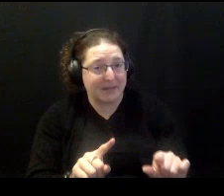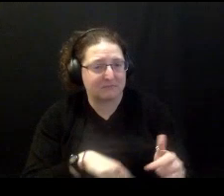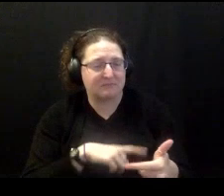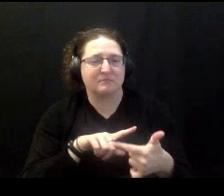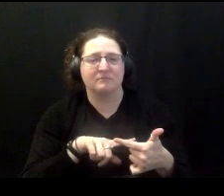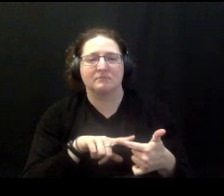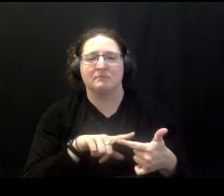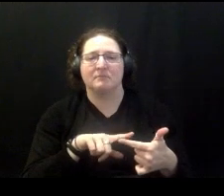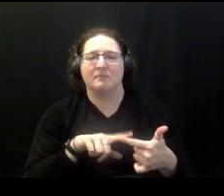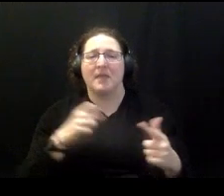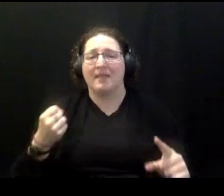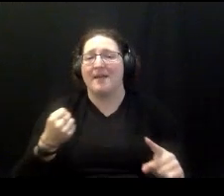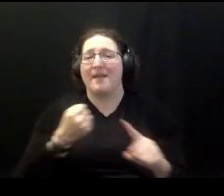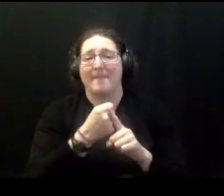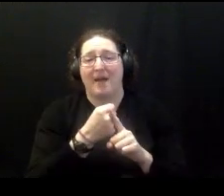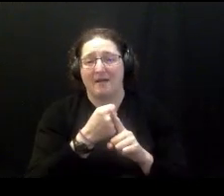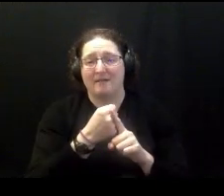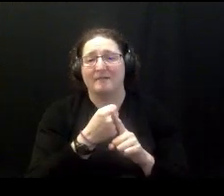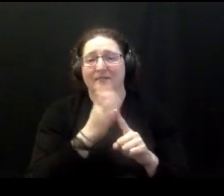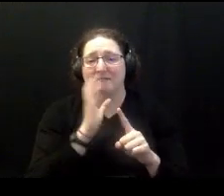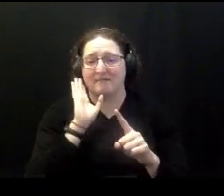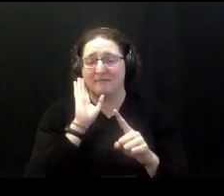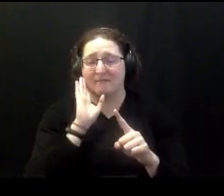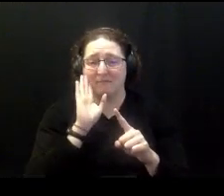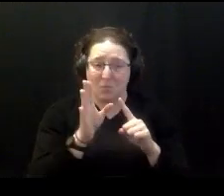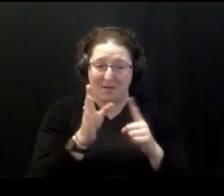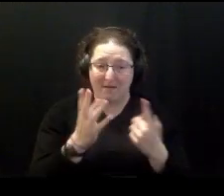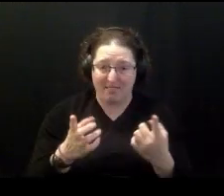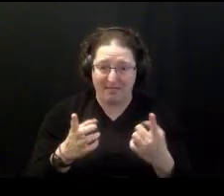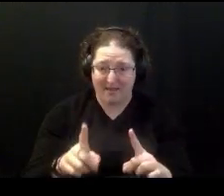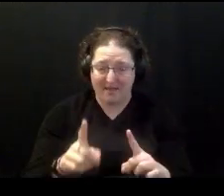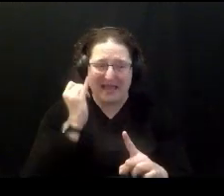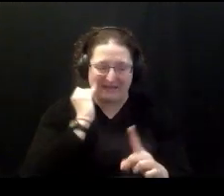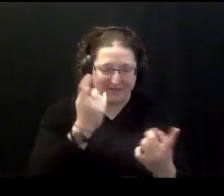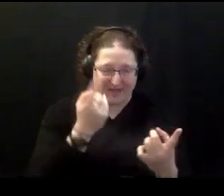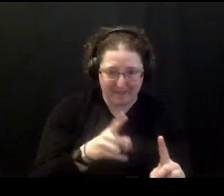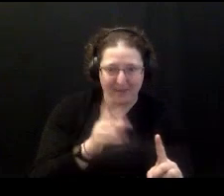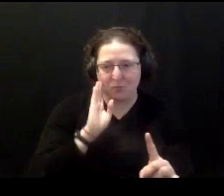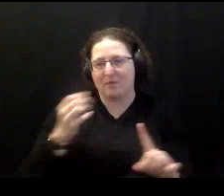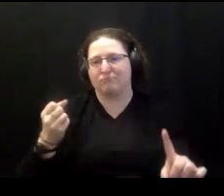the impact that the threat or hazard would have if it does occur,